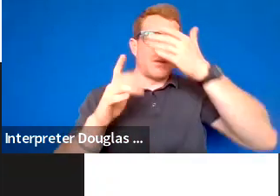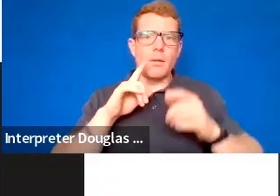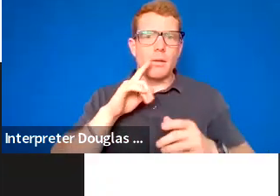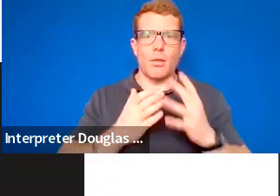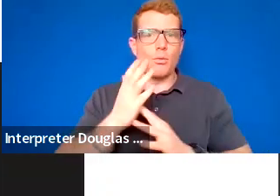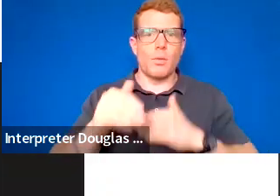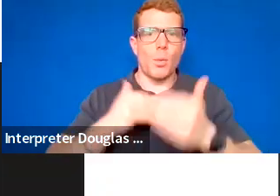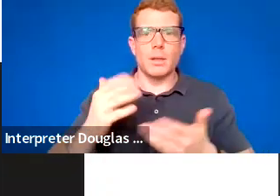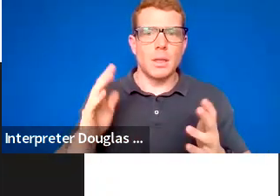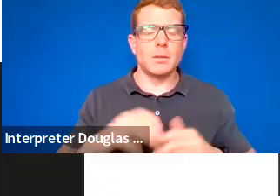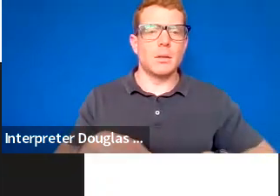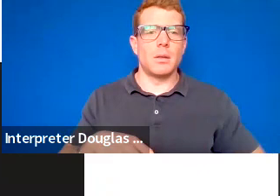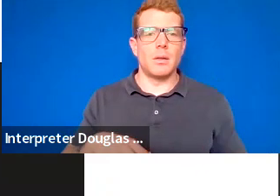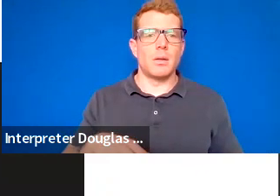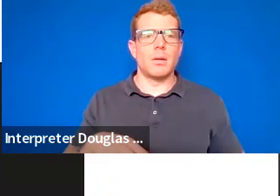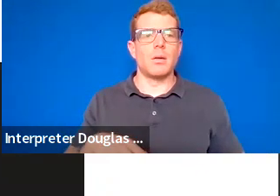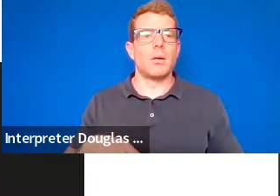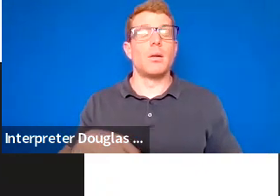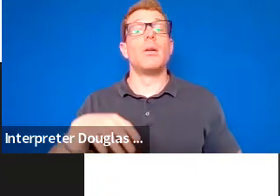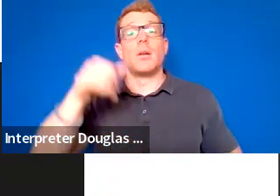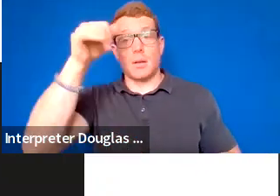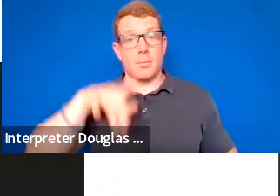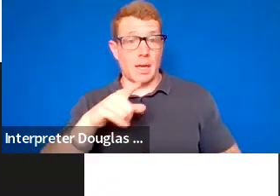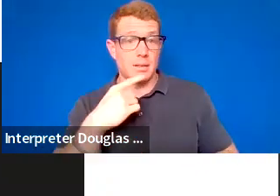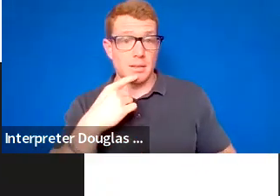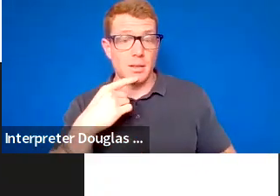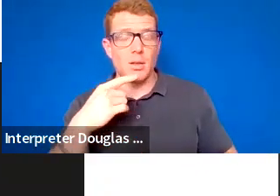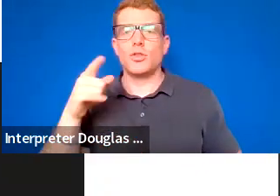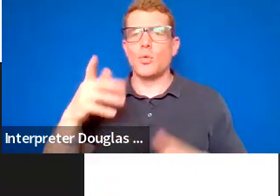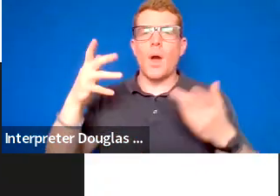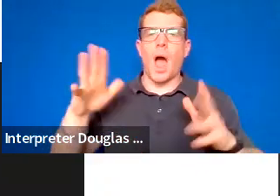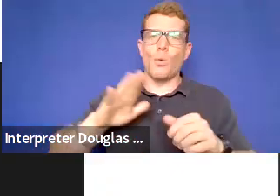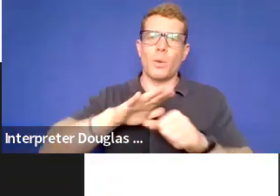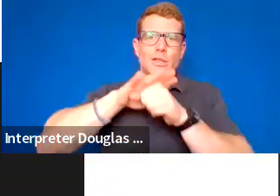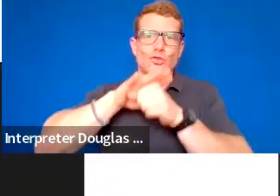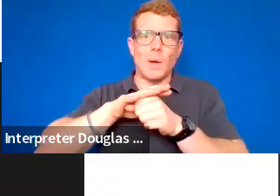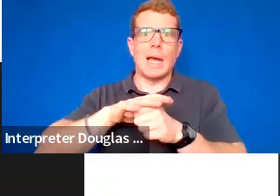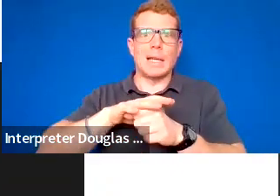You're already stressed as it is intern the workforce you got so much of that on your mind already.